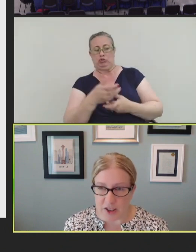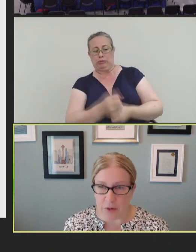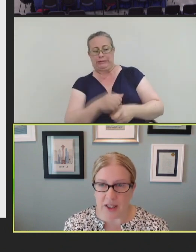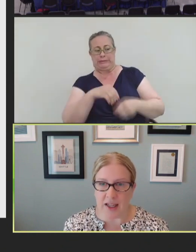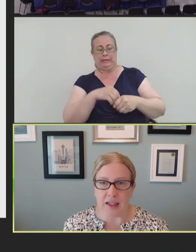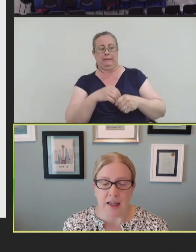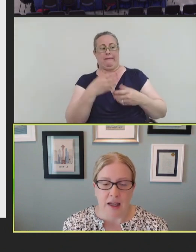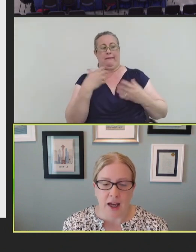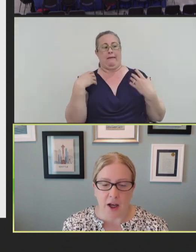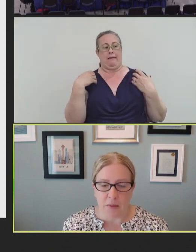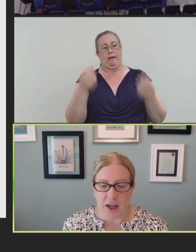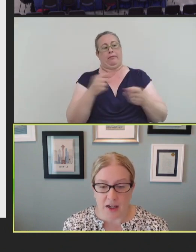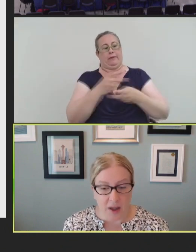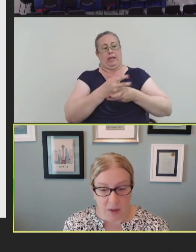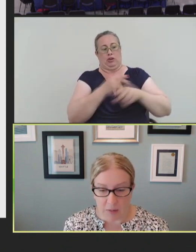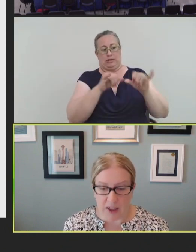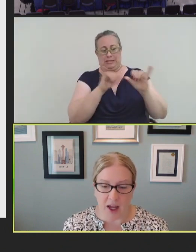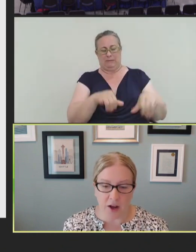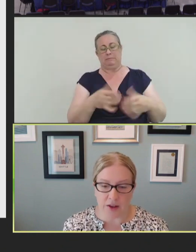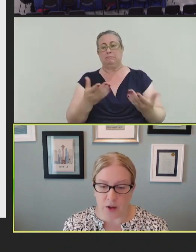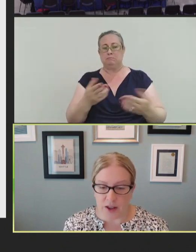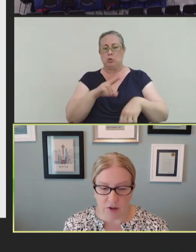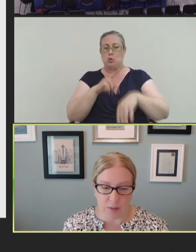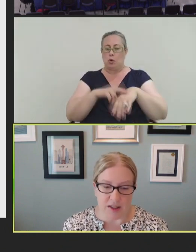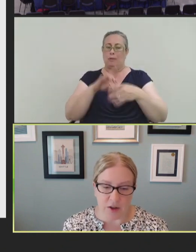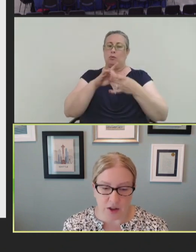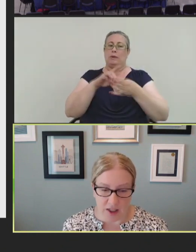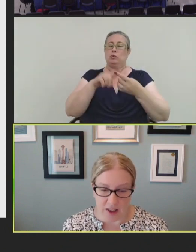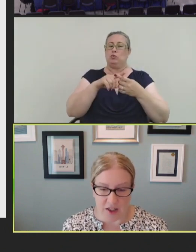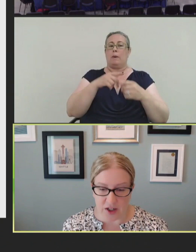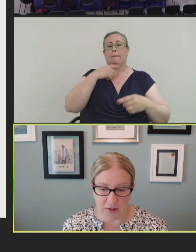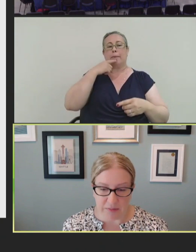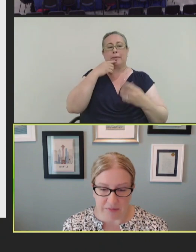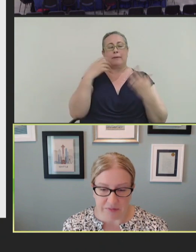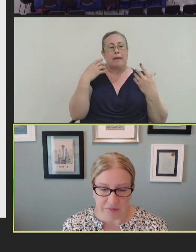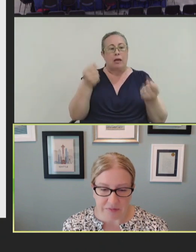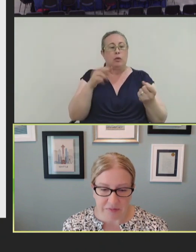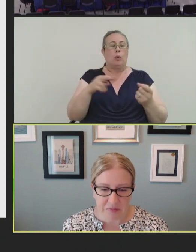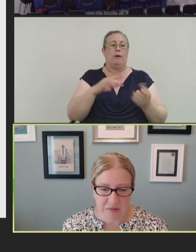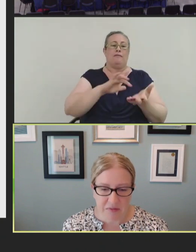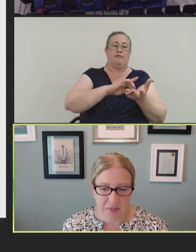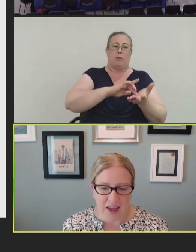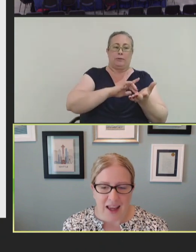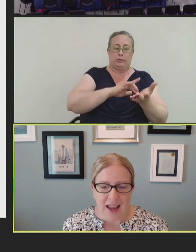generally, in public health, or in the pharmaceutical industry.